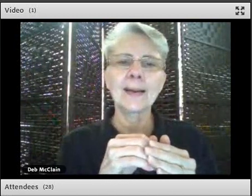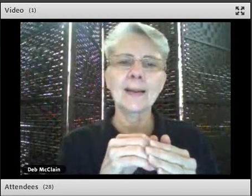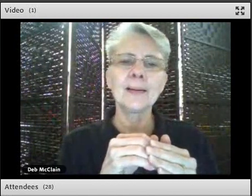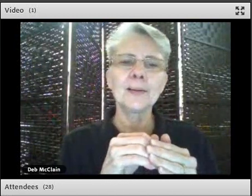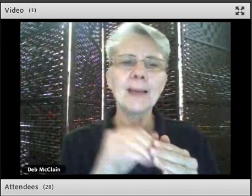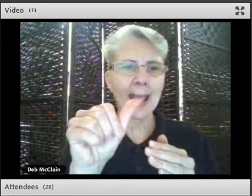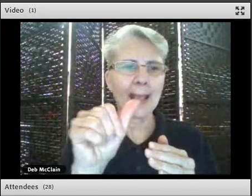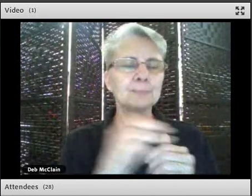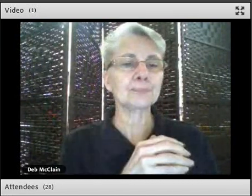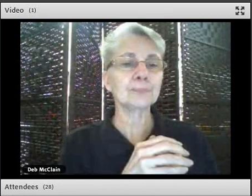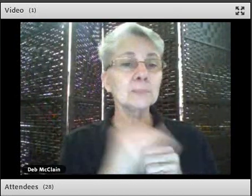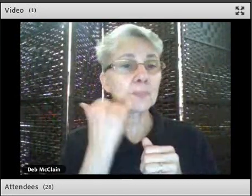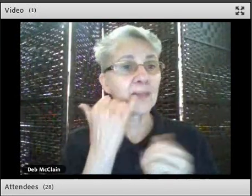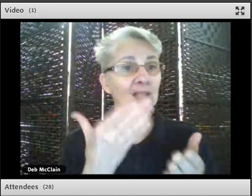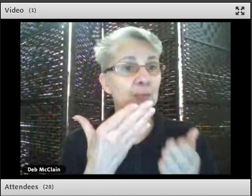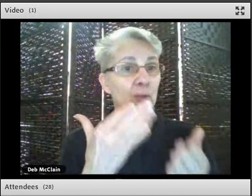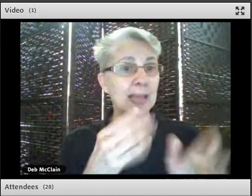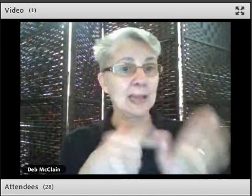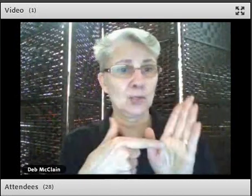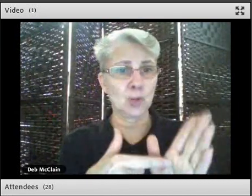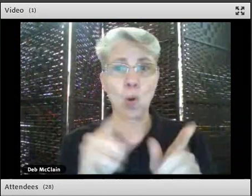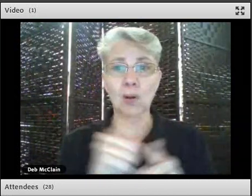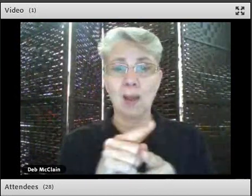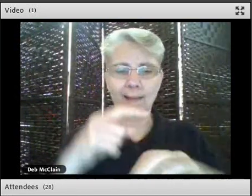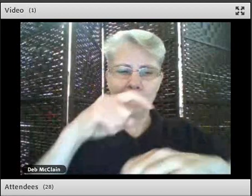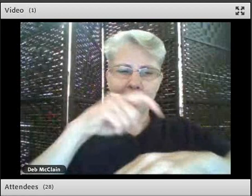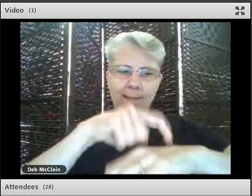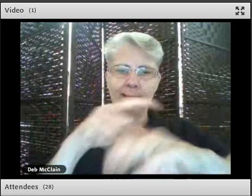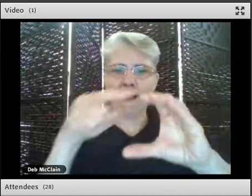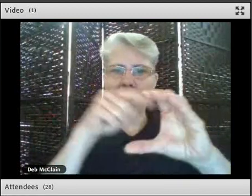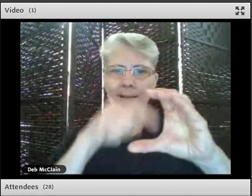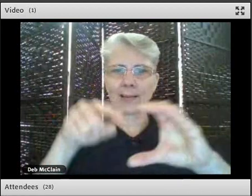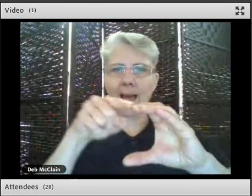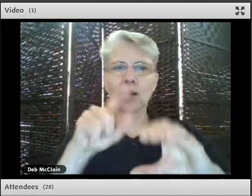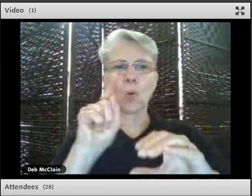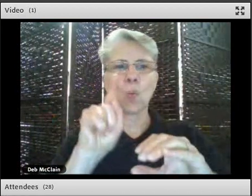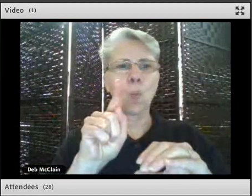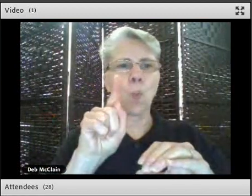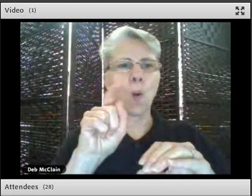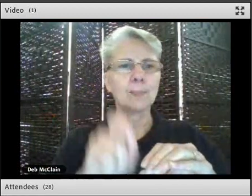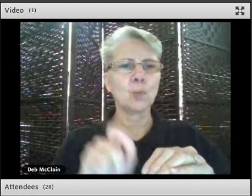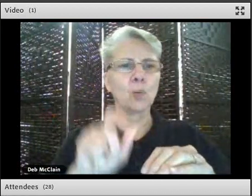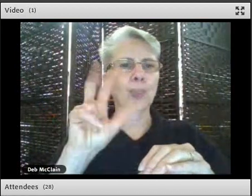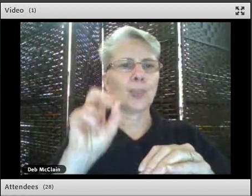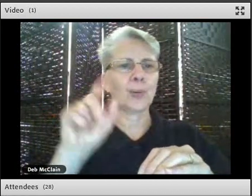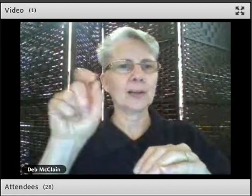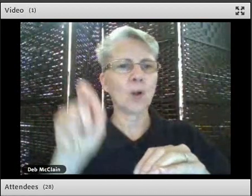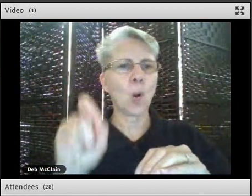just record it that way. If it's presented as 12 hours and 14 minutes, record it that way.